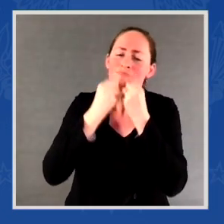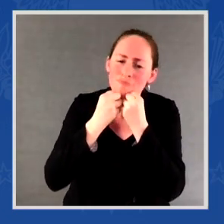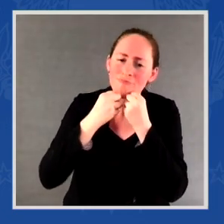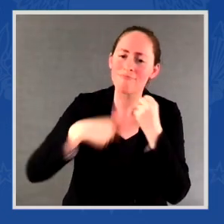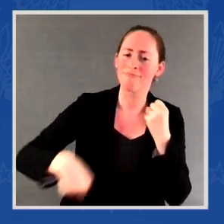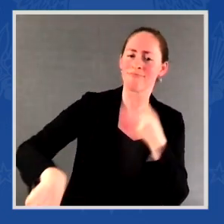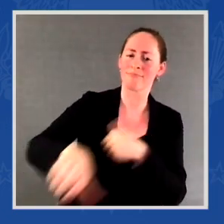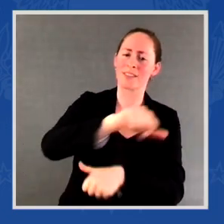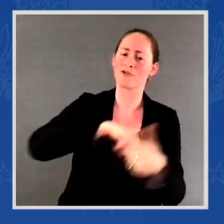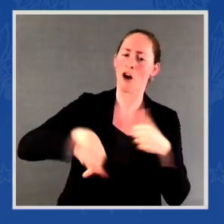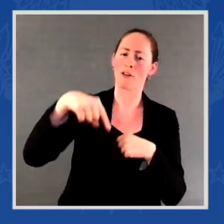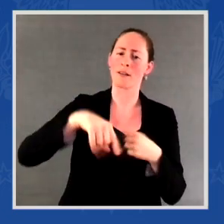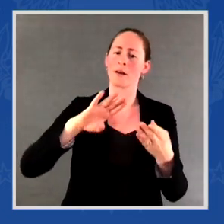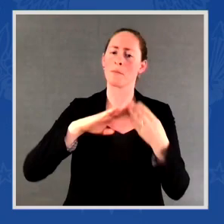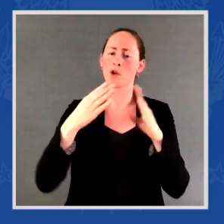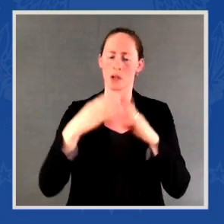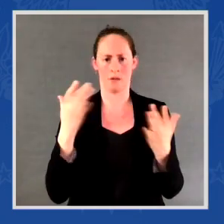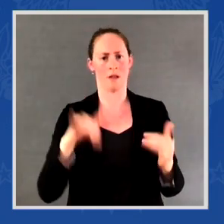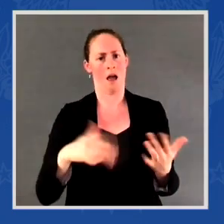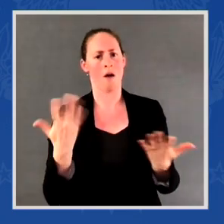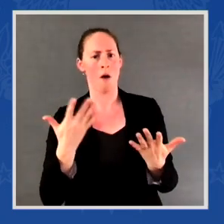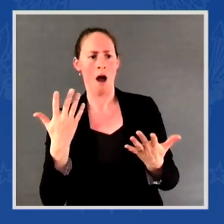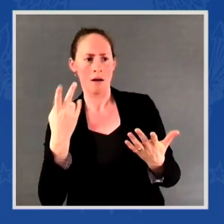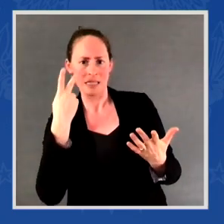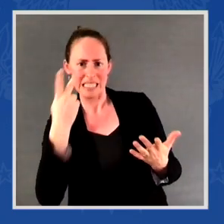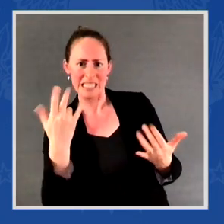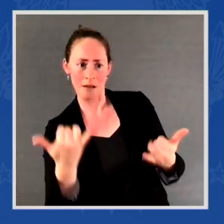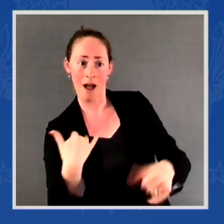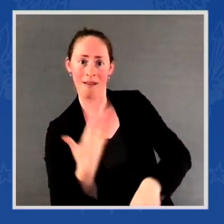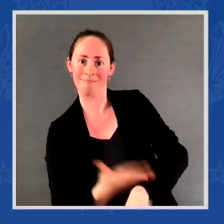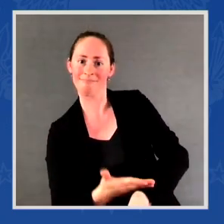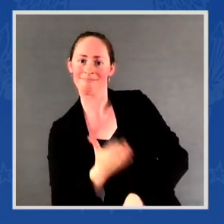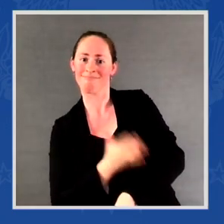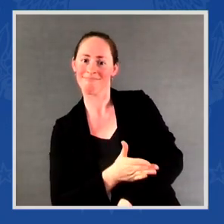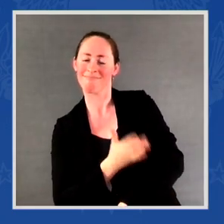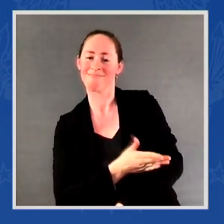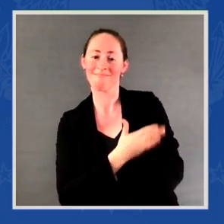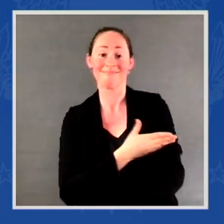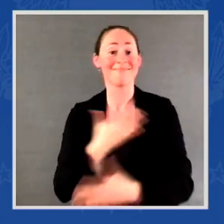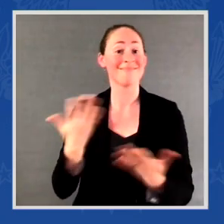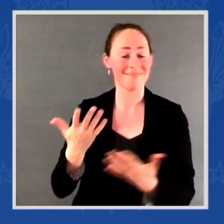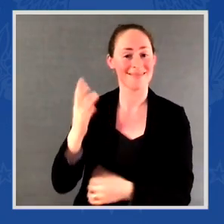Today, 66 percent of all American adults have gotten at least one shot.